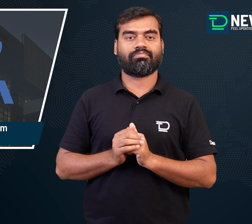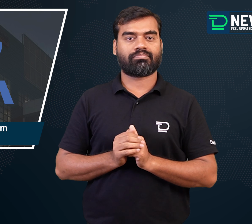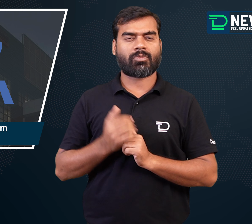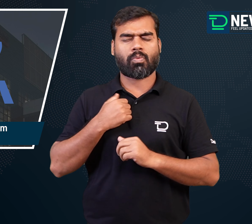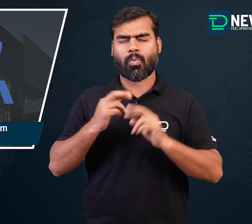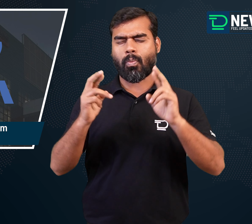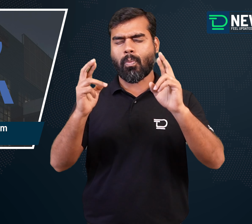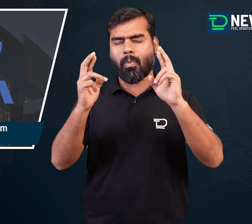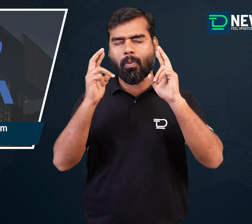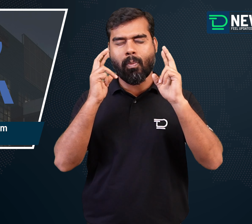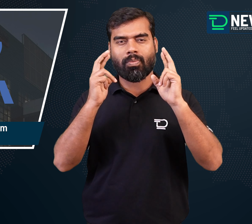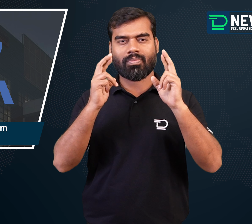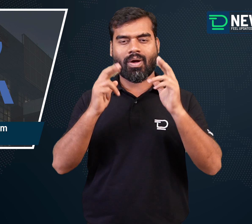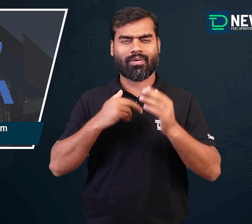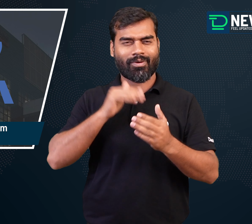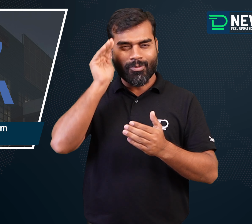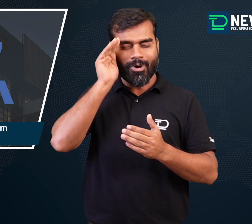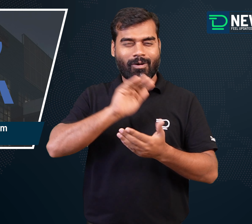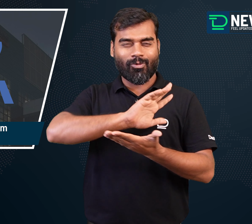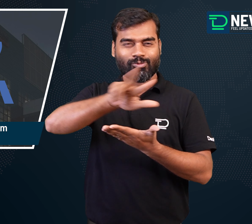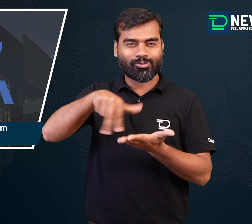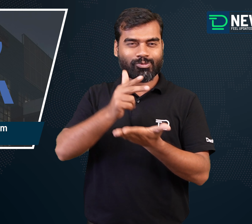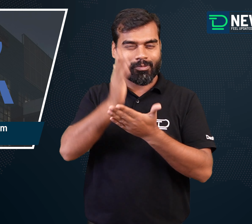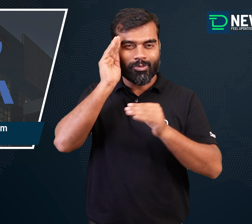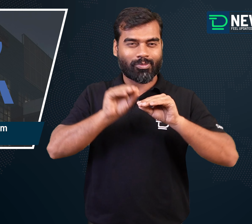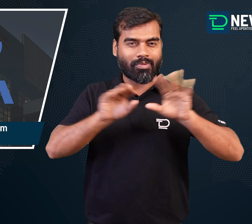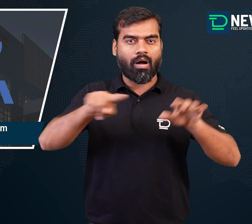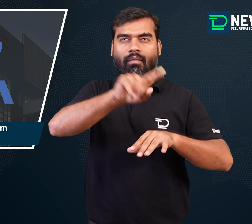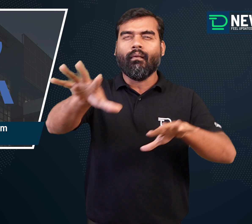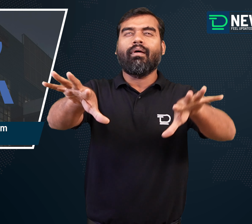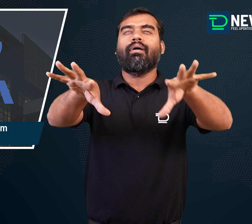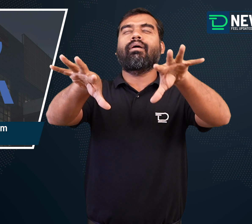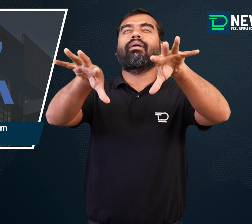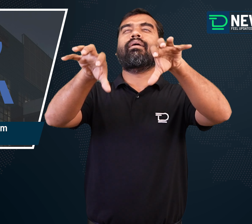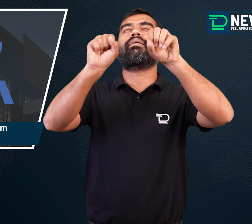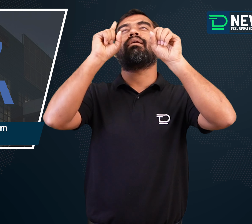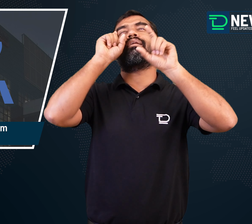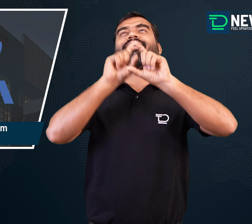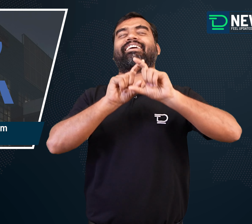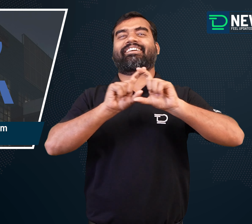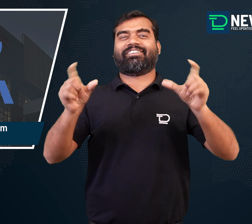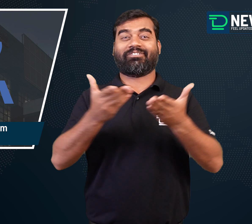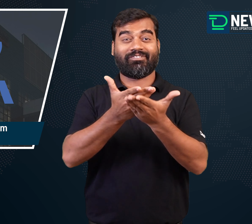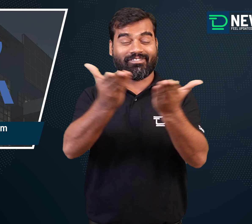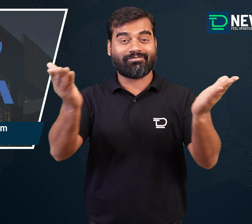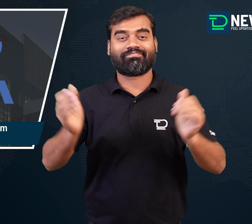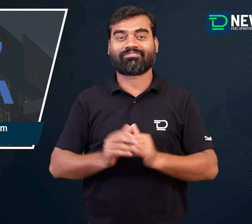I hope you all understand the news.